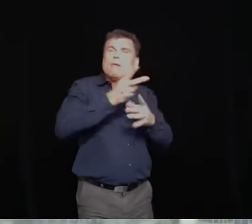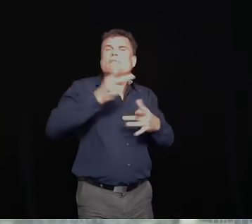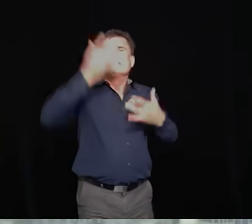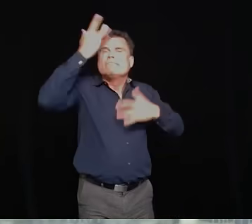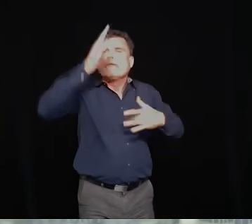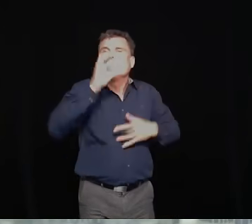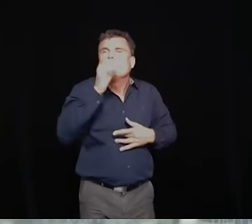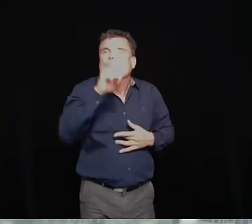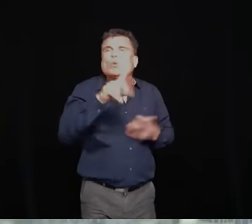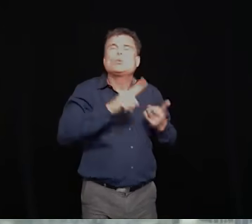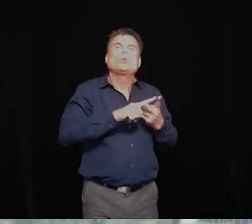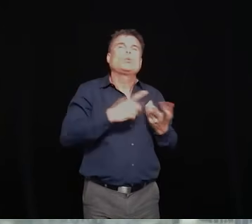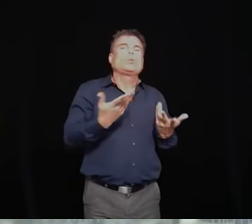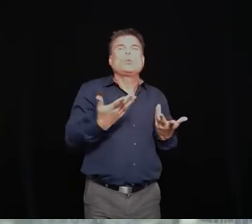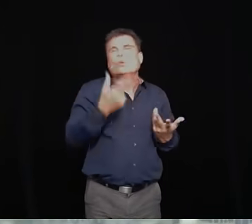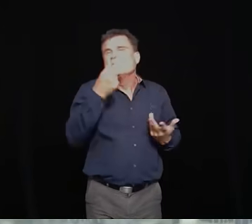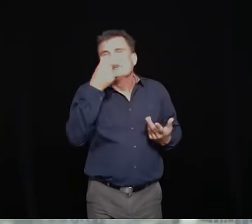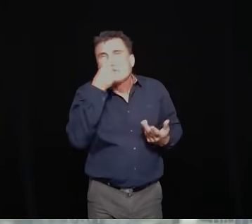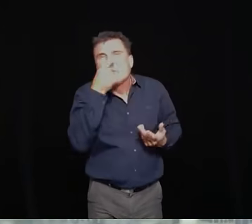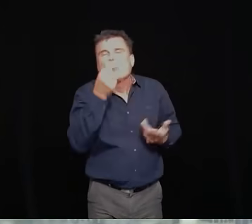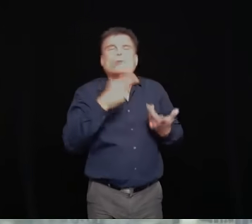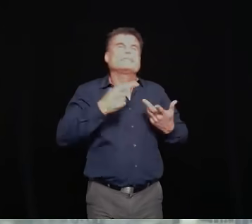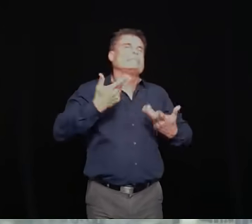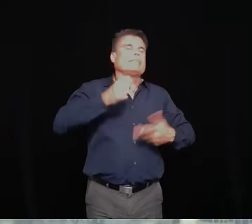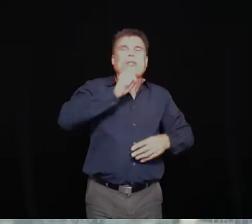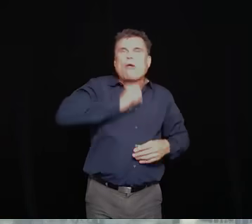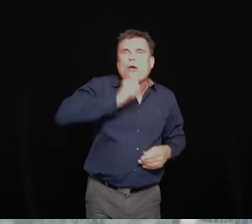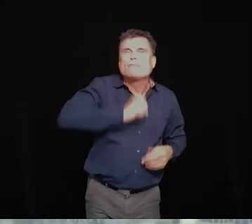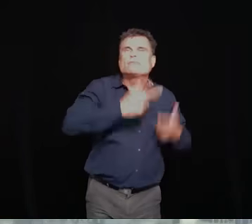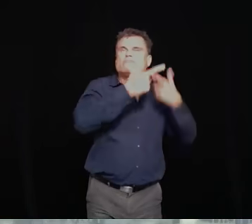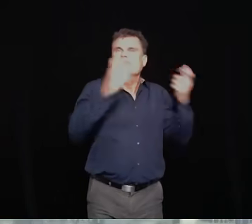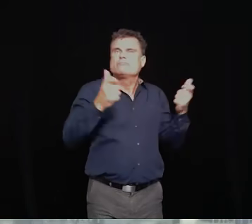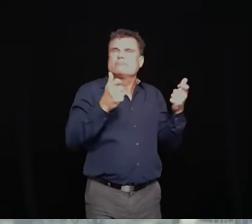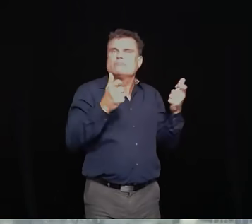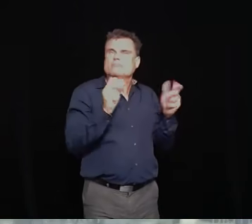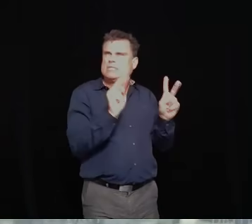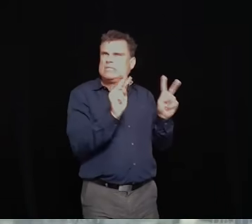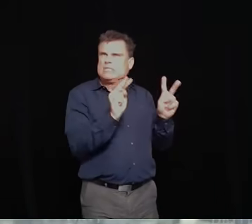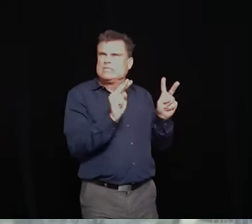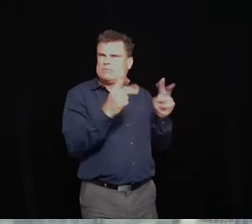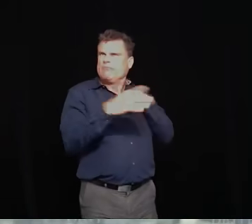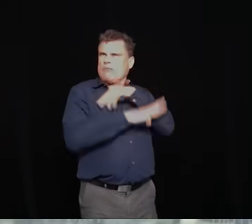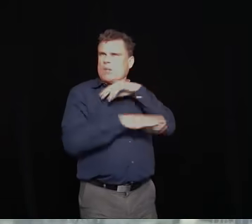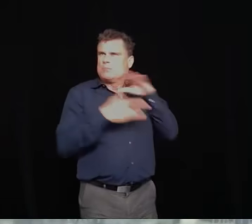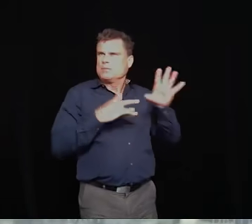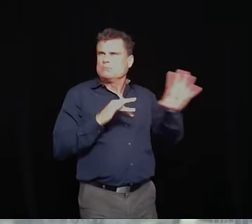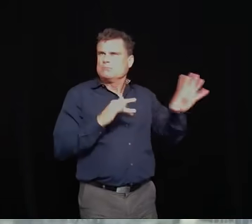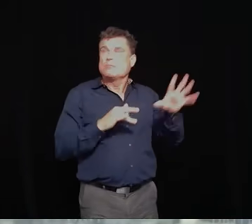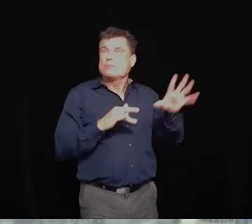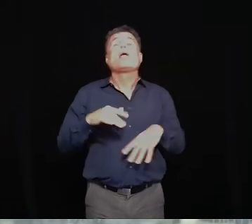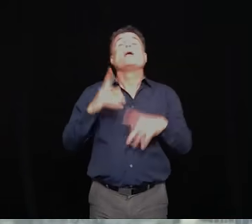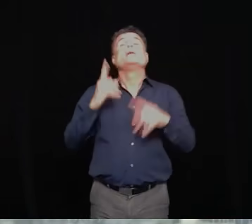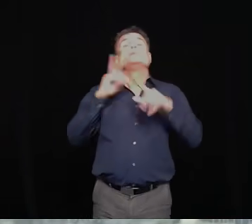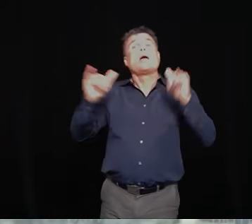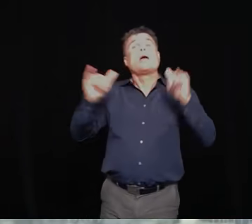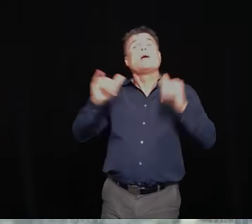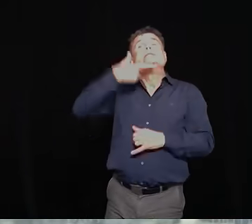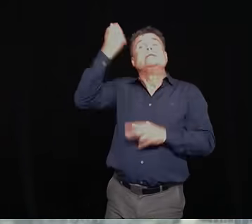we are united in our singular focus to continue to stop this chains of transmission and bring our 'The Creative Curve' down.